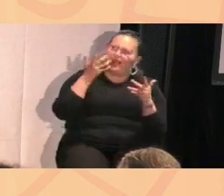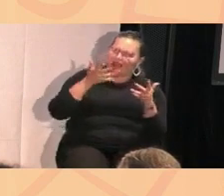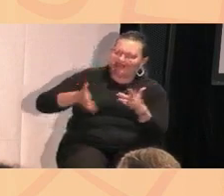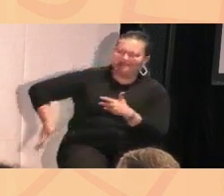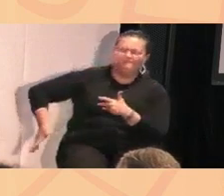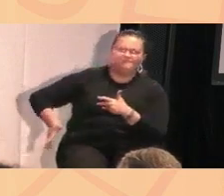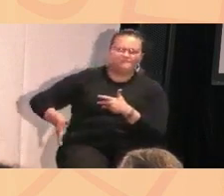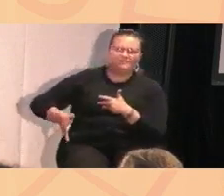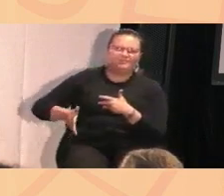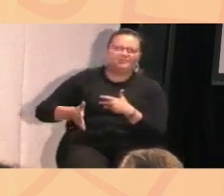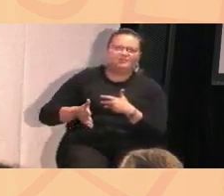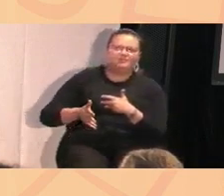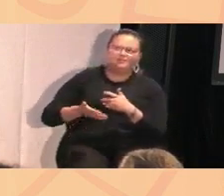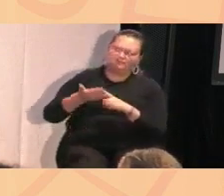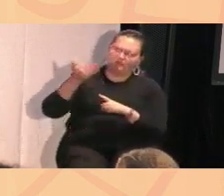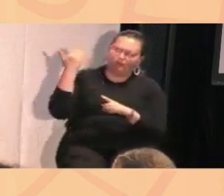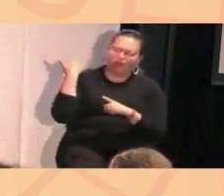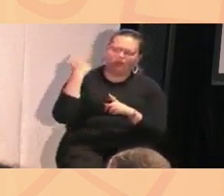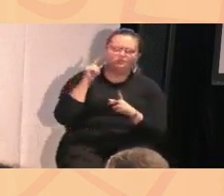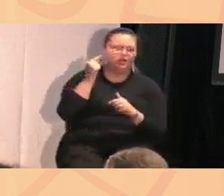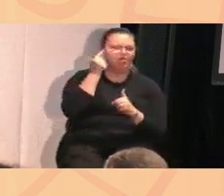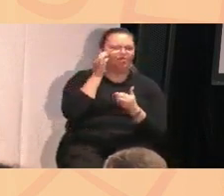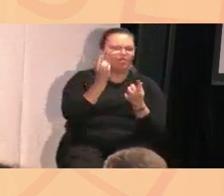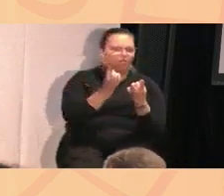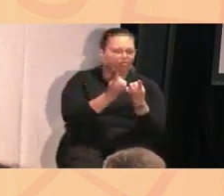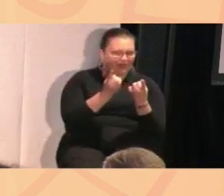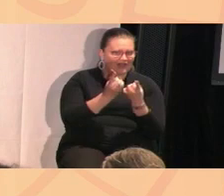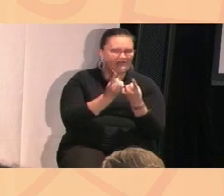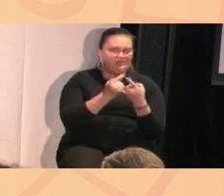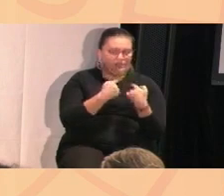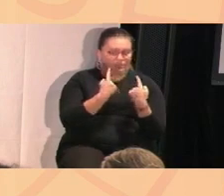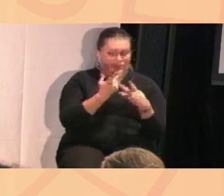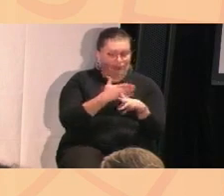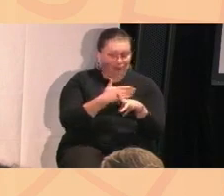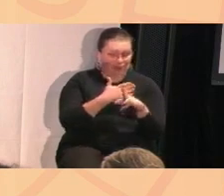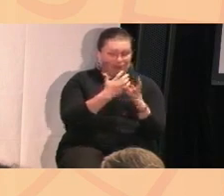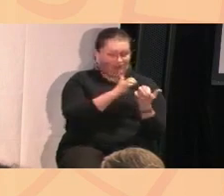I think, I wonder what my legacy. I don't think my legacy has happened yet,